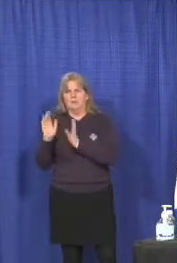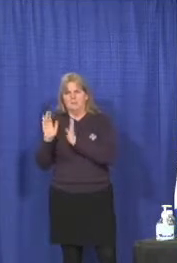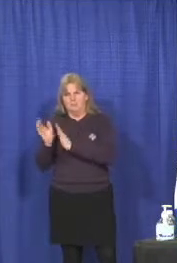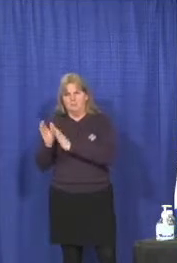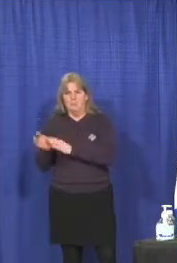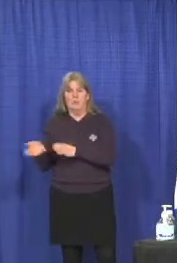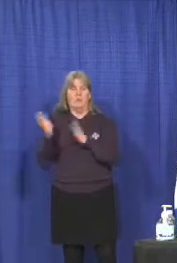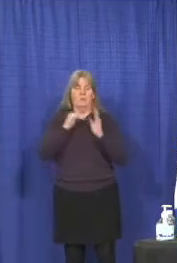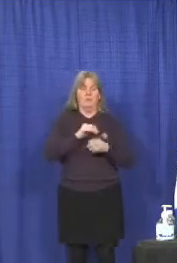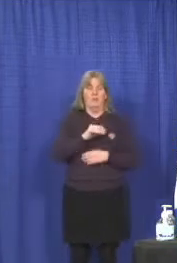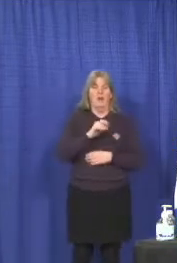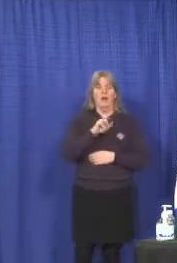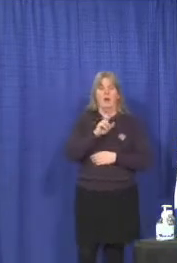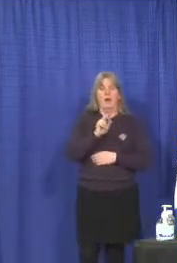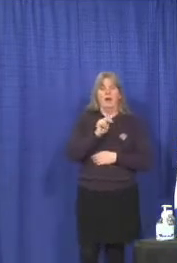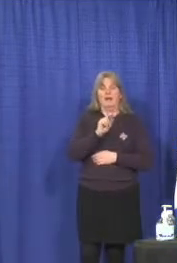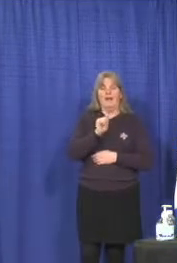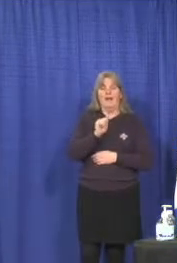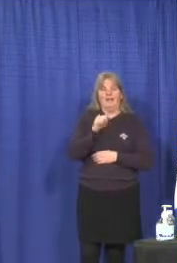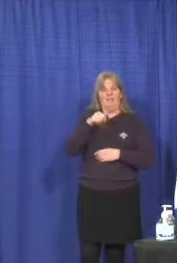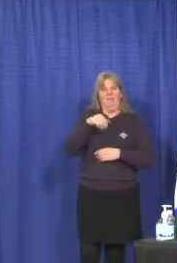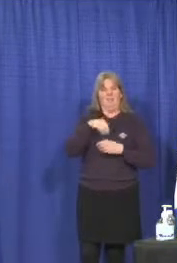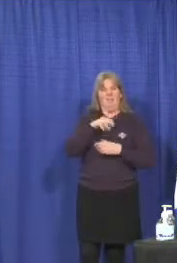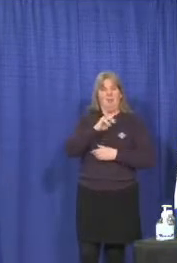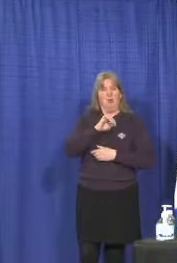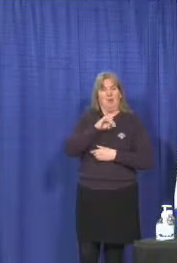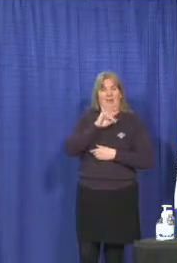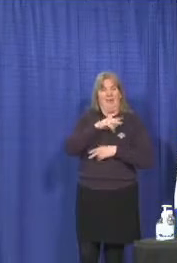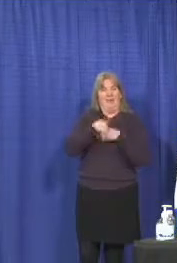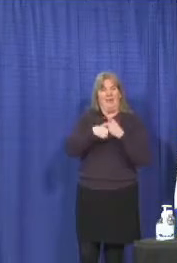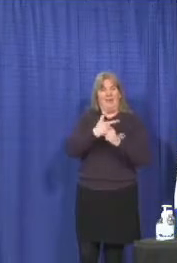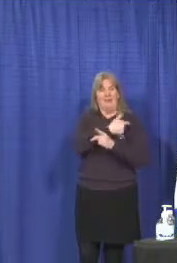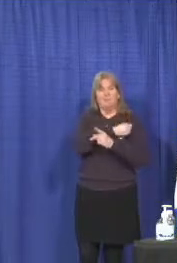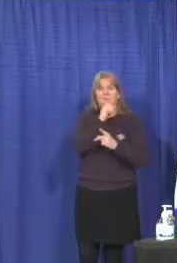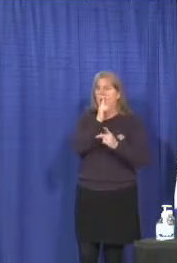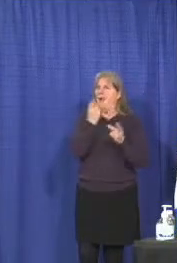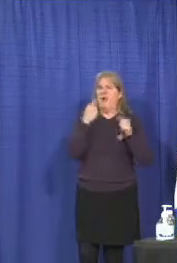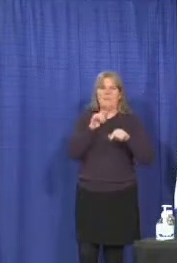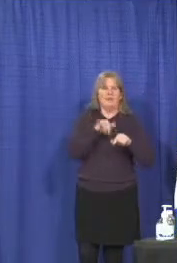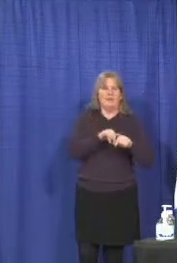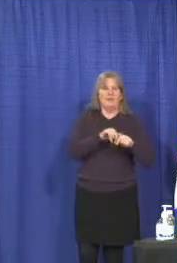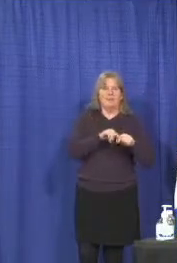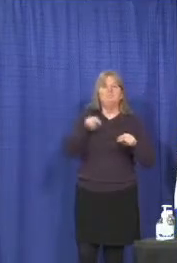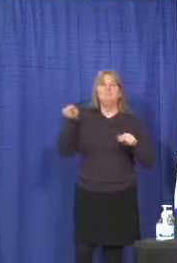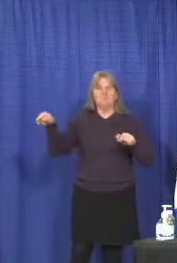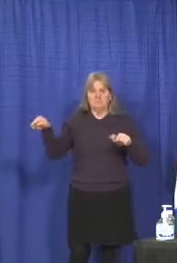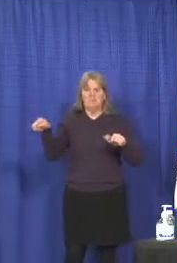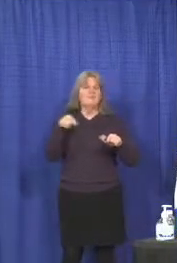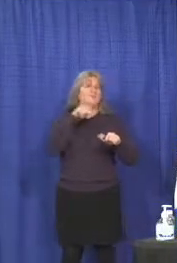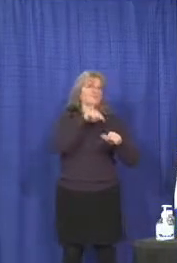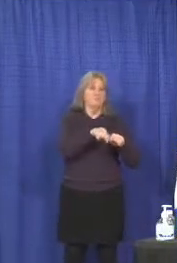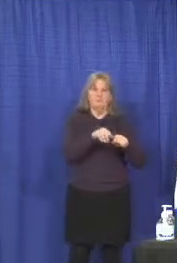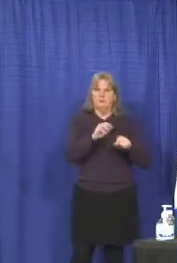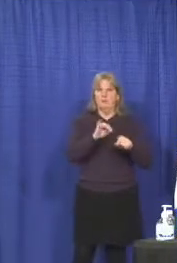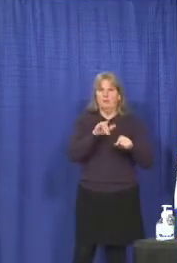signals with the mRNA vaccines including MADD. Nothing about these particular